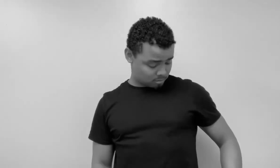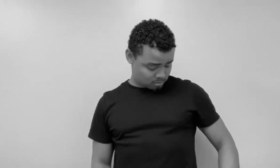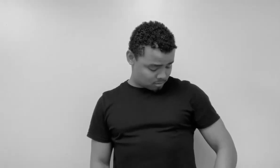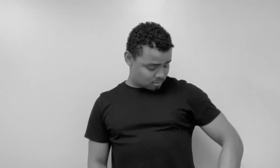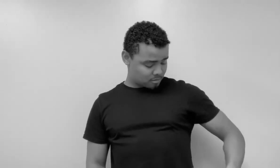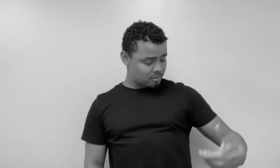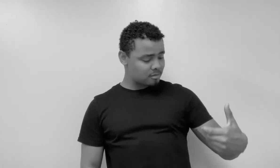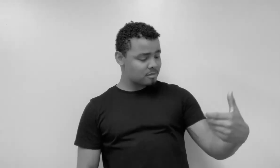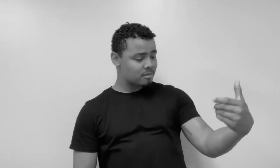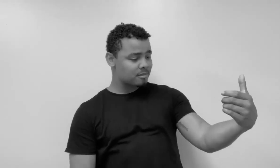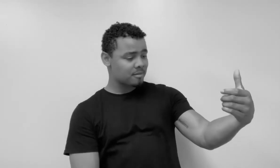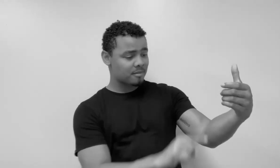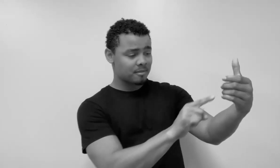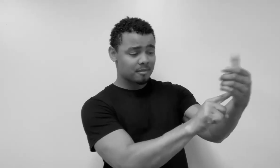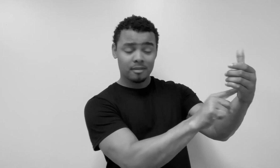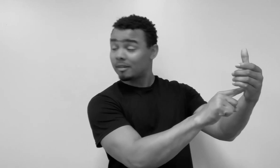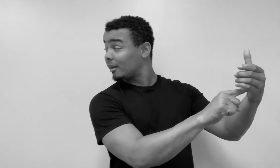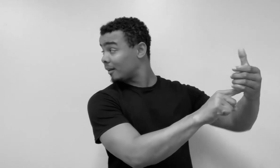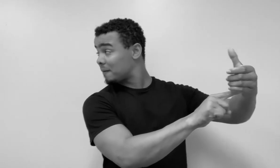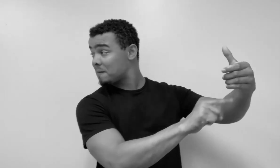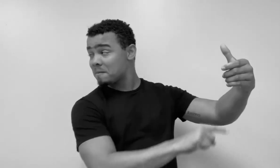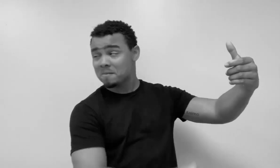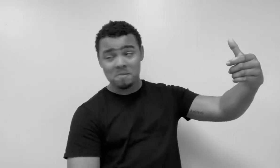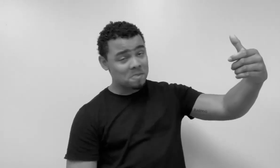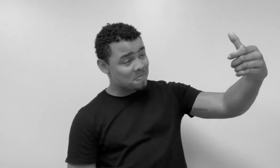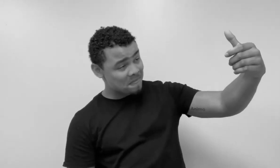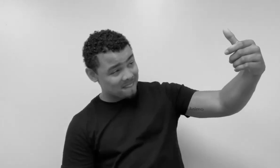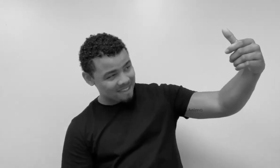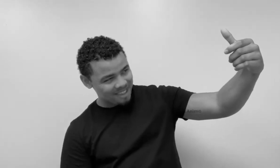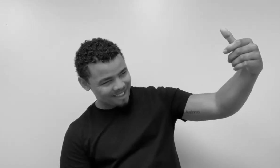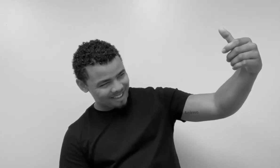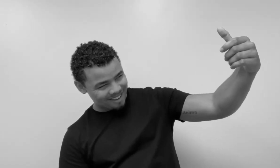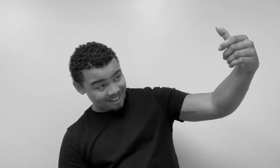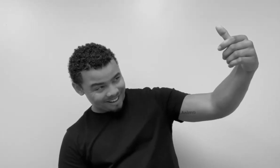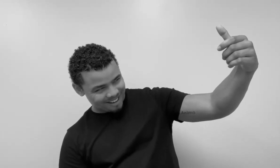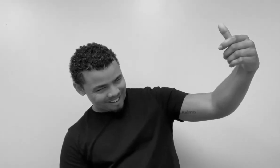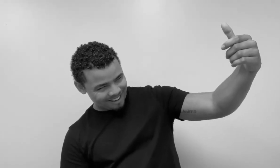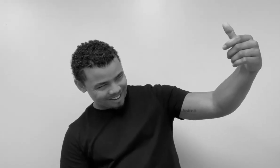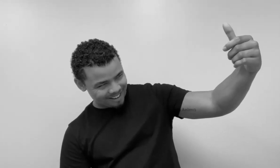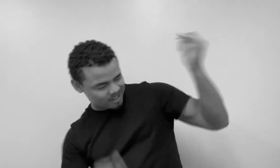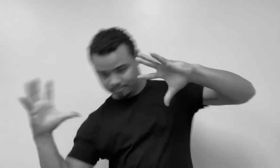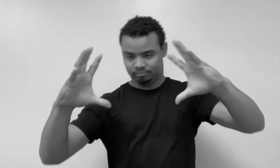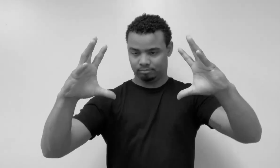ACQUIRED HUMAN MALE NARCISSIST